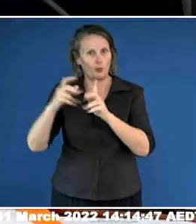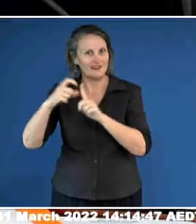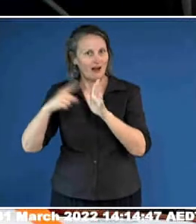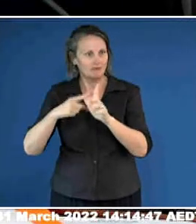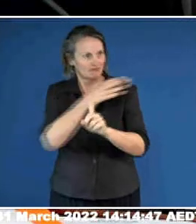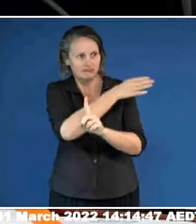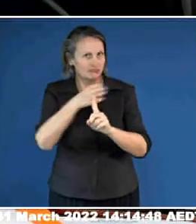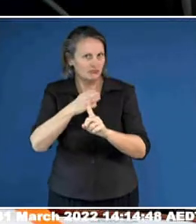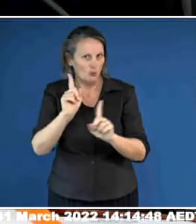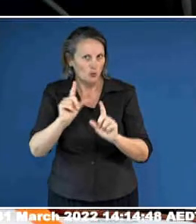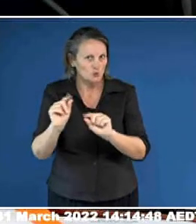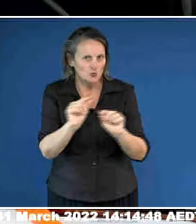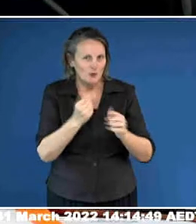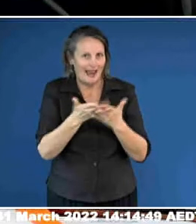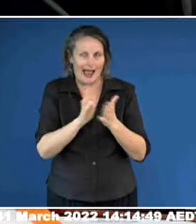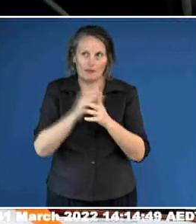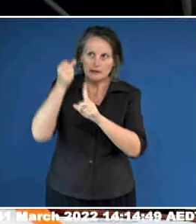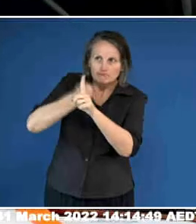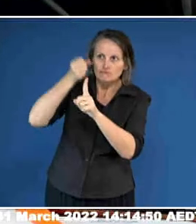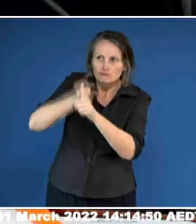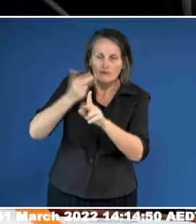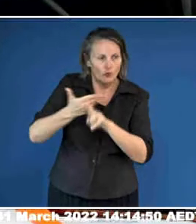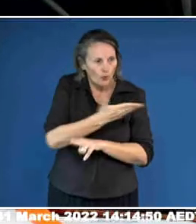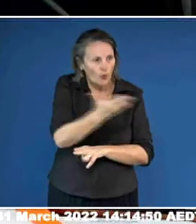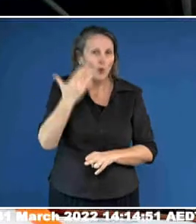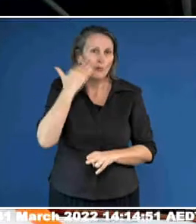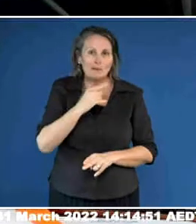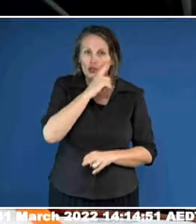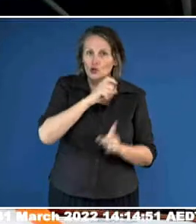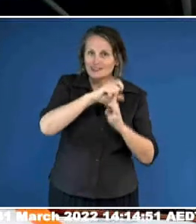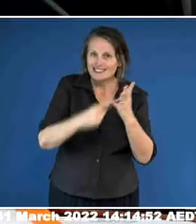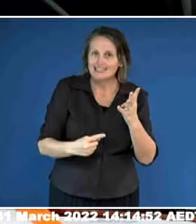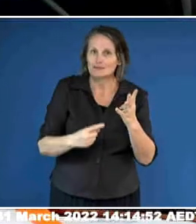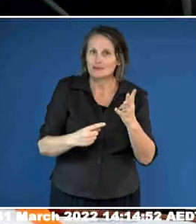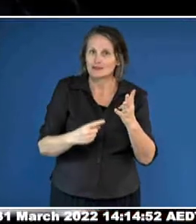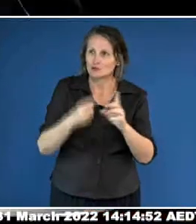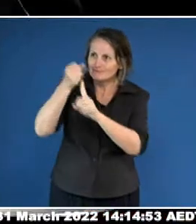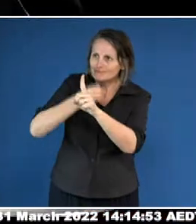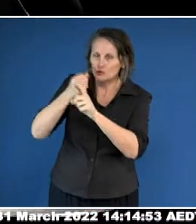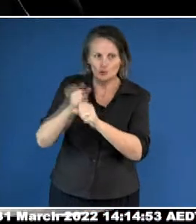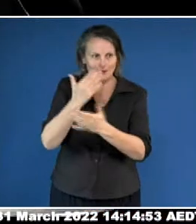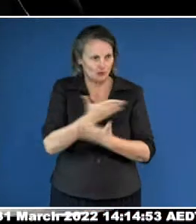for the rights of women and girls with disability to be safe from all forms of violence? MS FROHMADER: Yes, thank you.